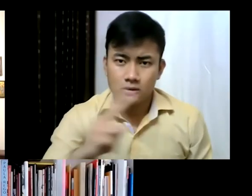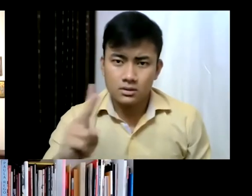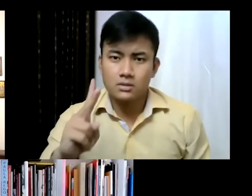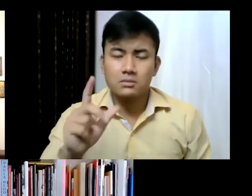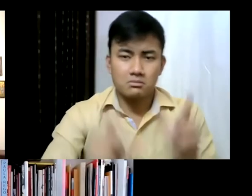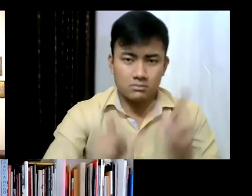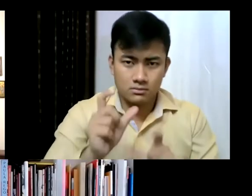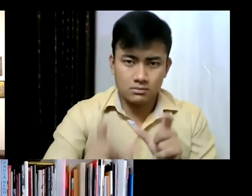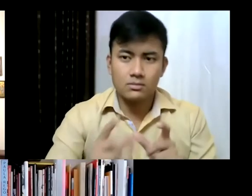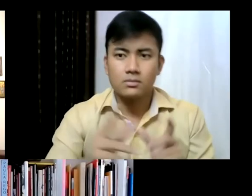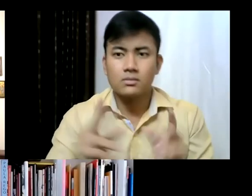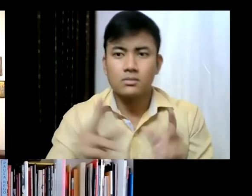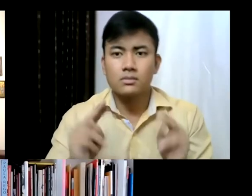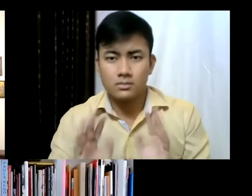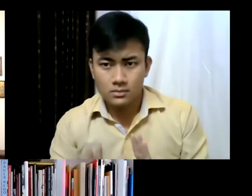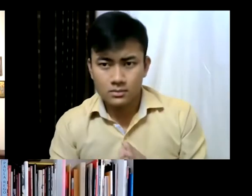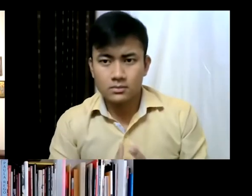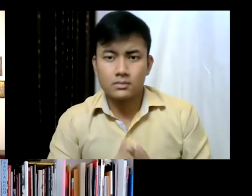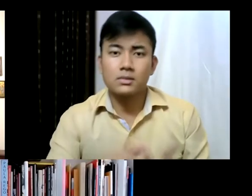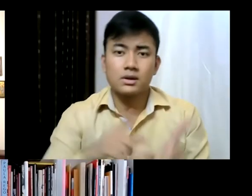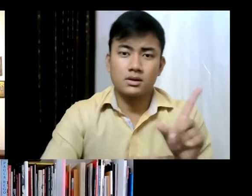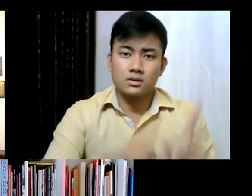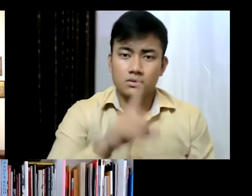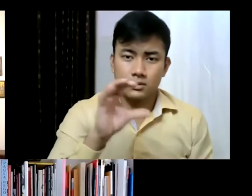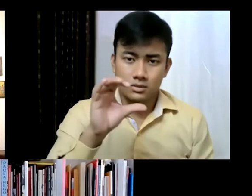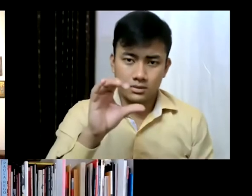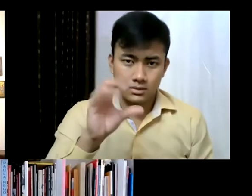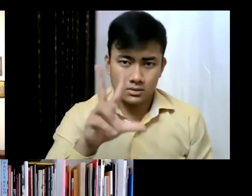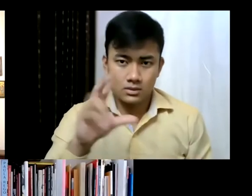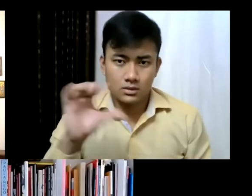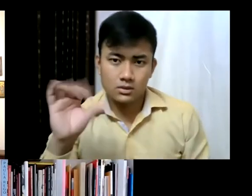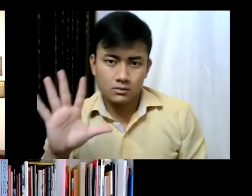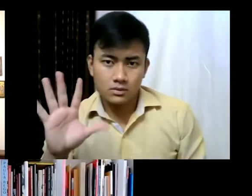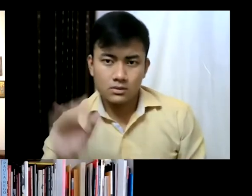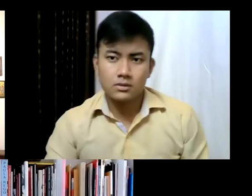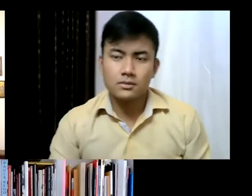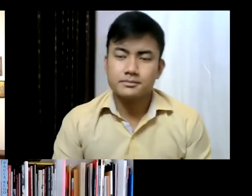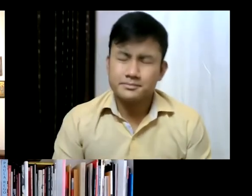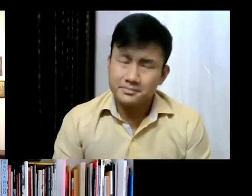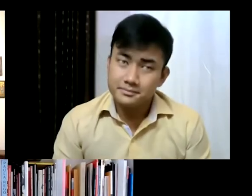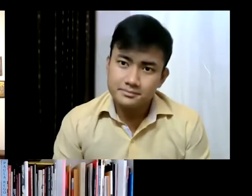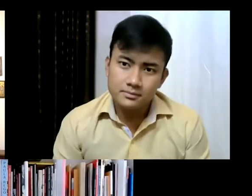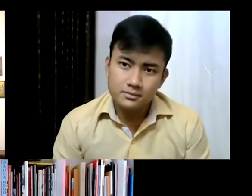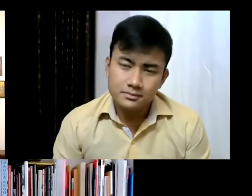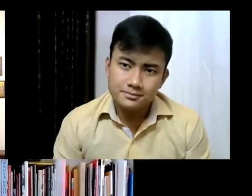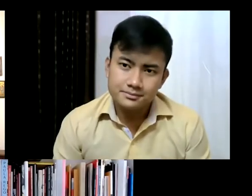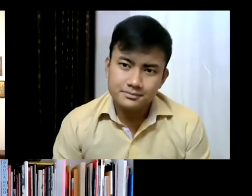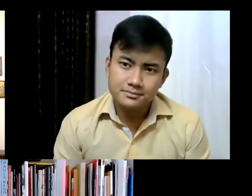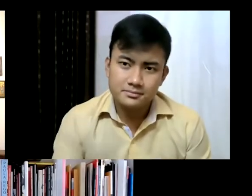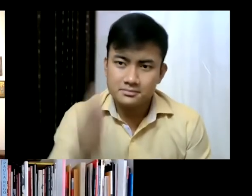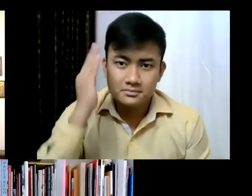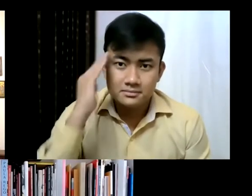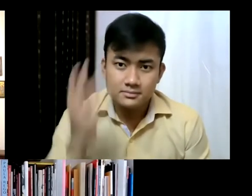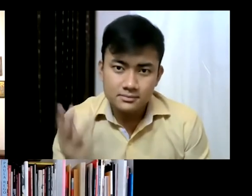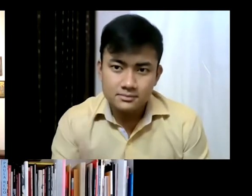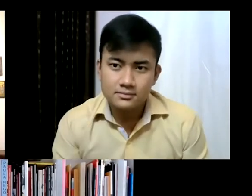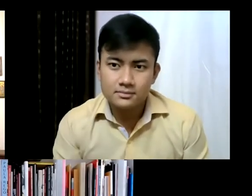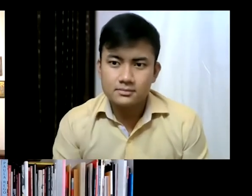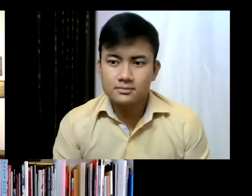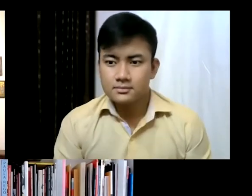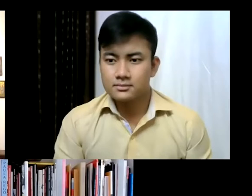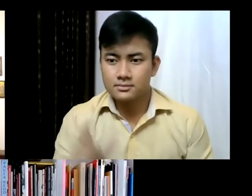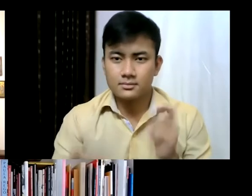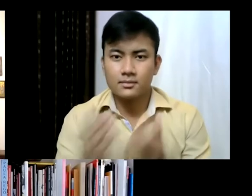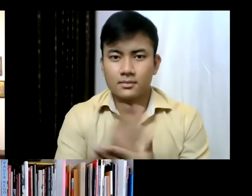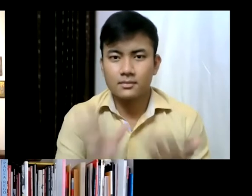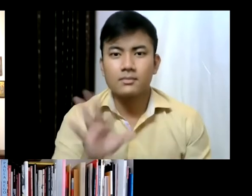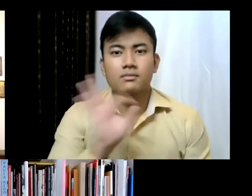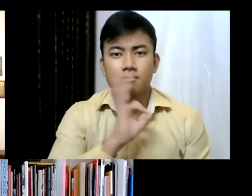its inception in 1895 and you know the first woman curating the Venice Biennale was in 2005,